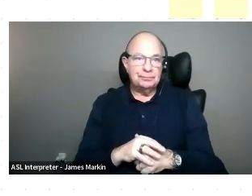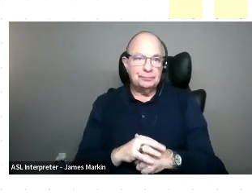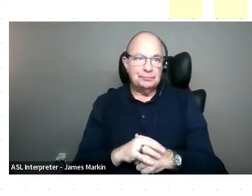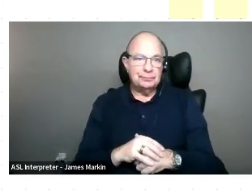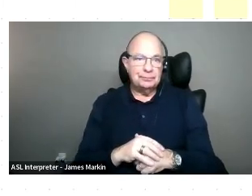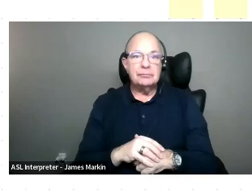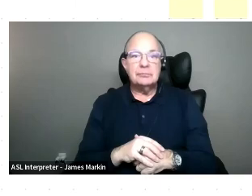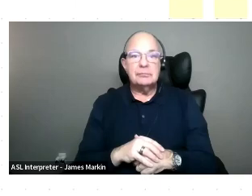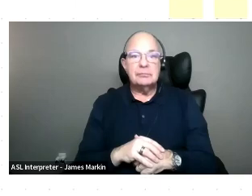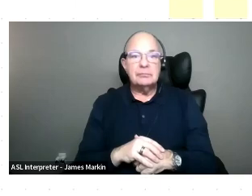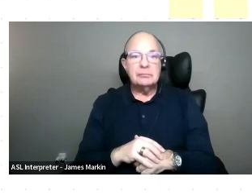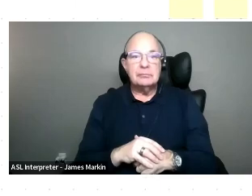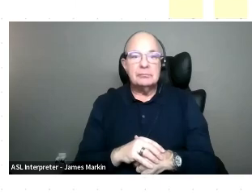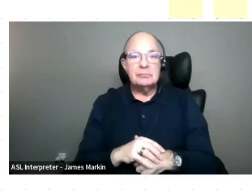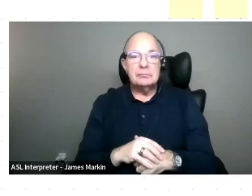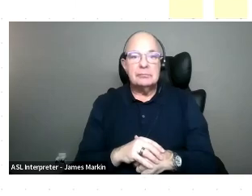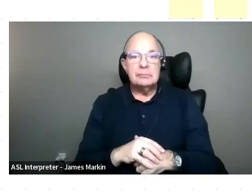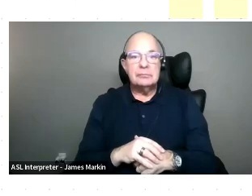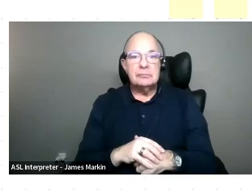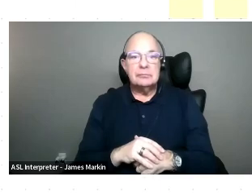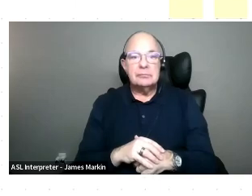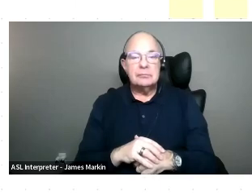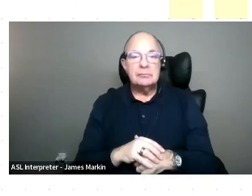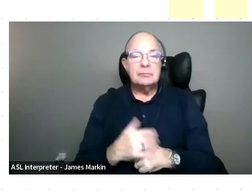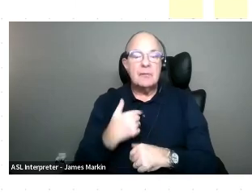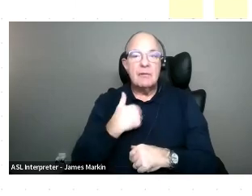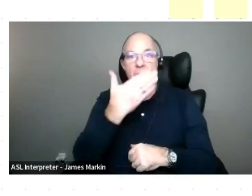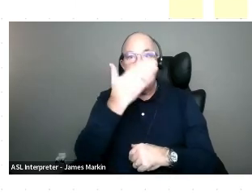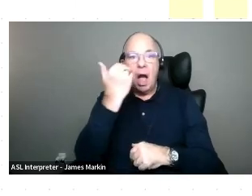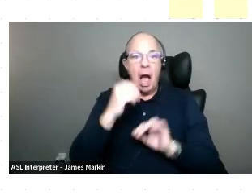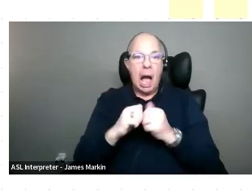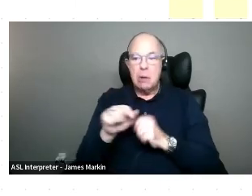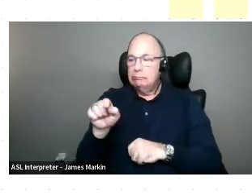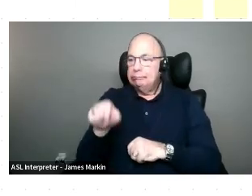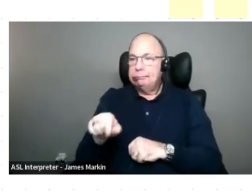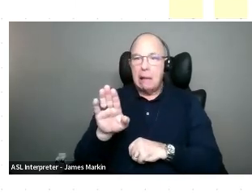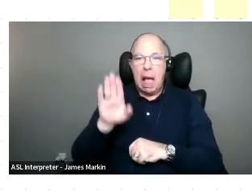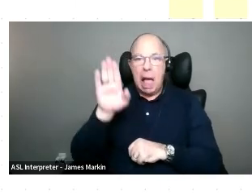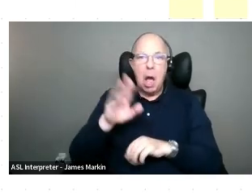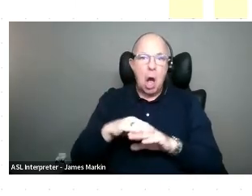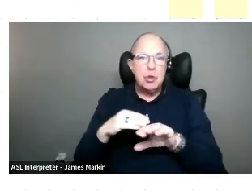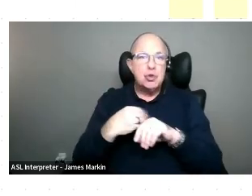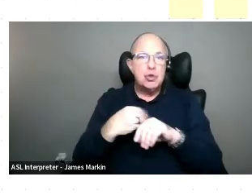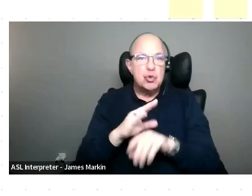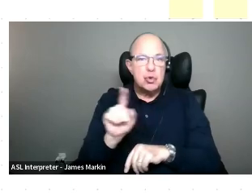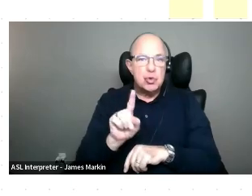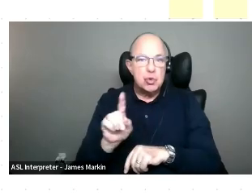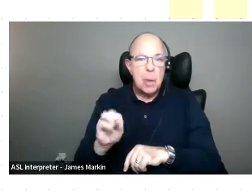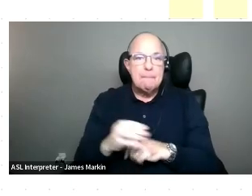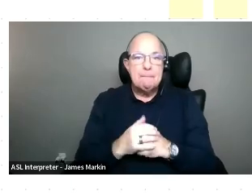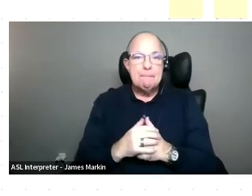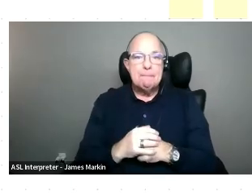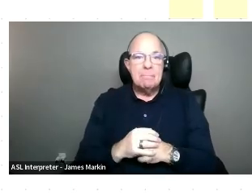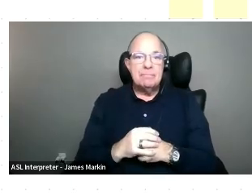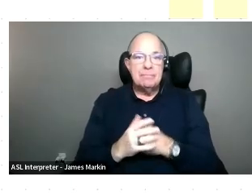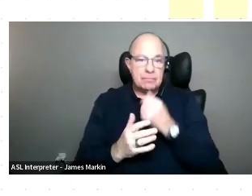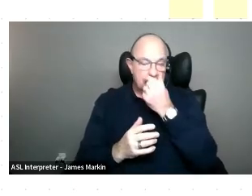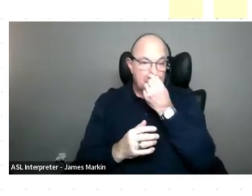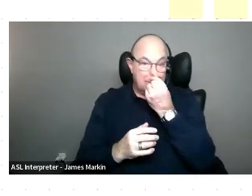Jamie Corbett: I was gonna… I've forgotten how to raise my hand on Zoom, so I'm just… Shannon Spencer (she/her): Okay, yeah, just unmute yourself. Jamie Corbett: If that's okay?